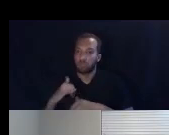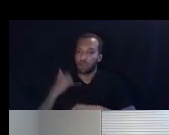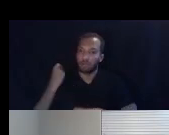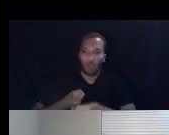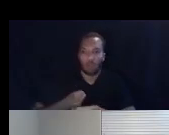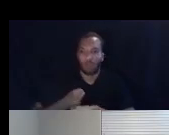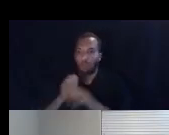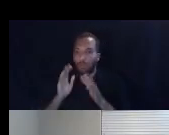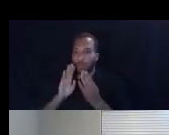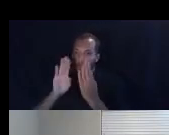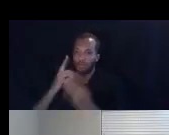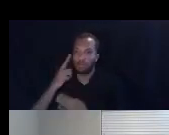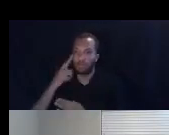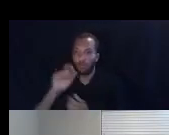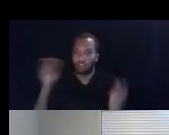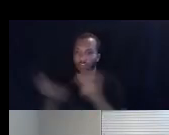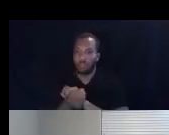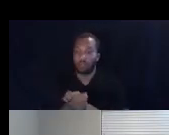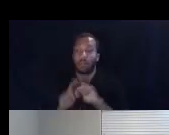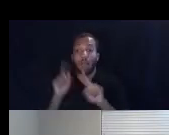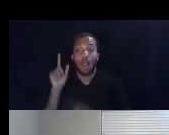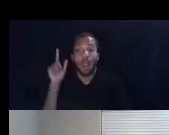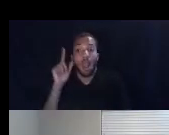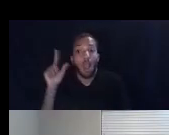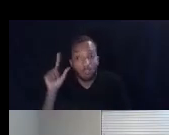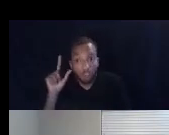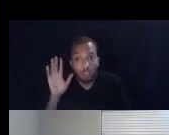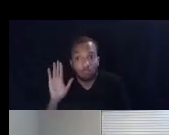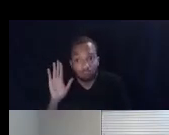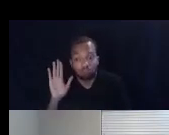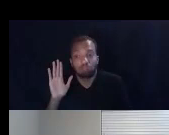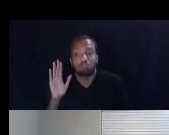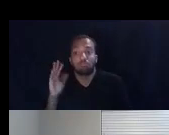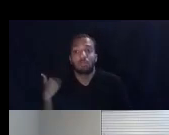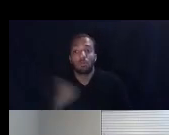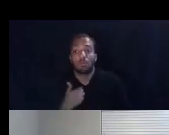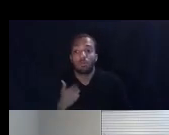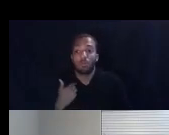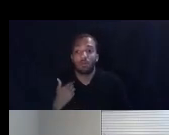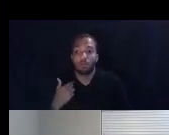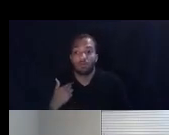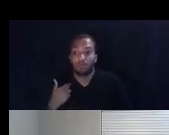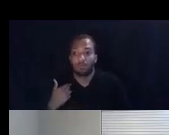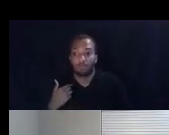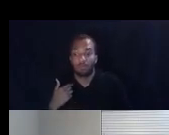Now, logically I'll say, we're seeing more programs within the public health division